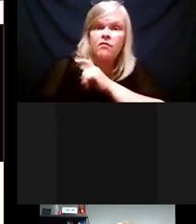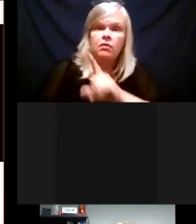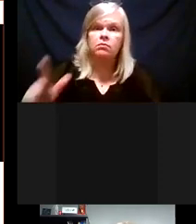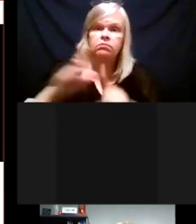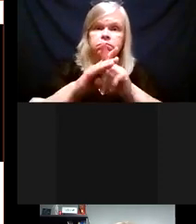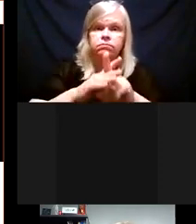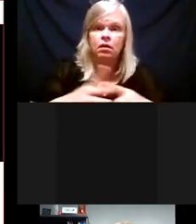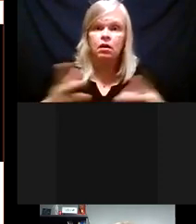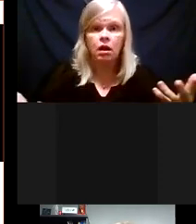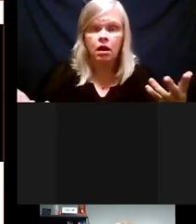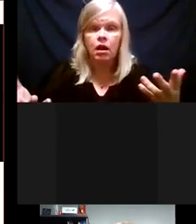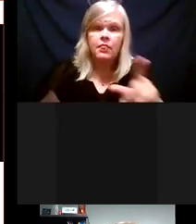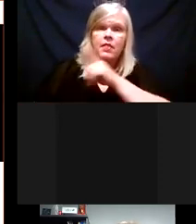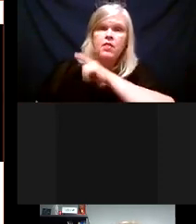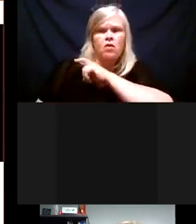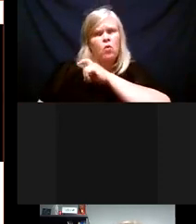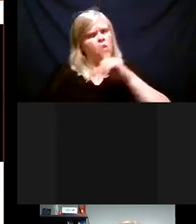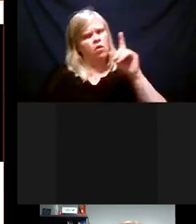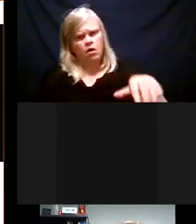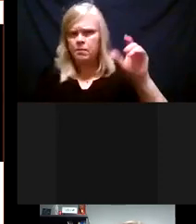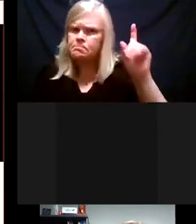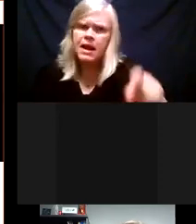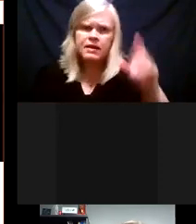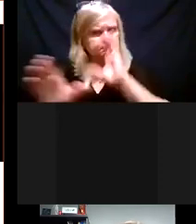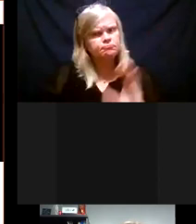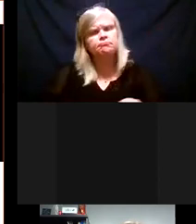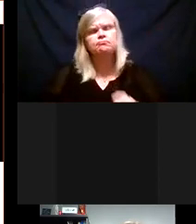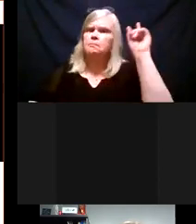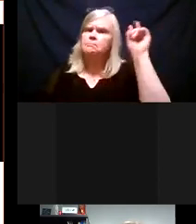PRESSURE FROM LAW ENFORCEMENT TO ALSO HAVE THAT EXAMINATION.